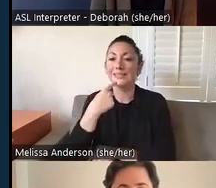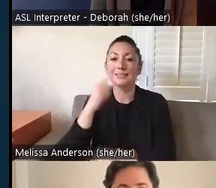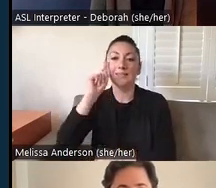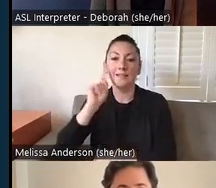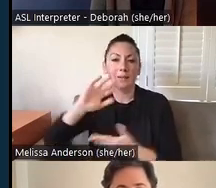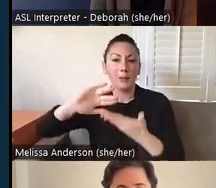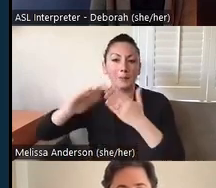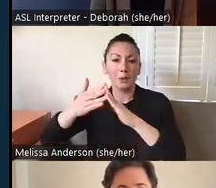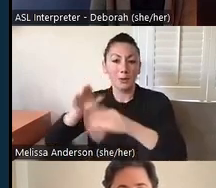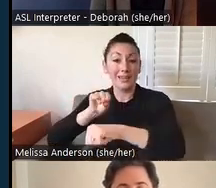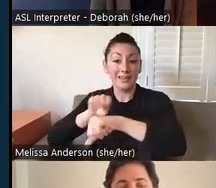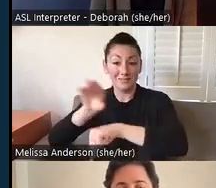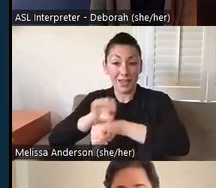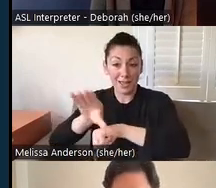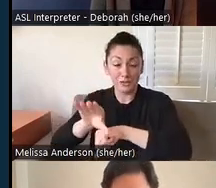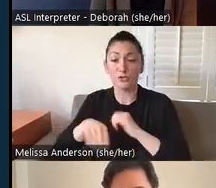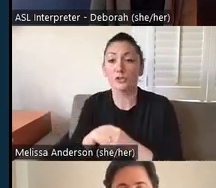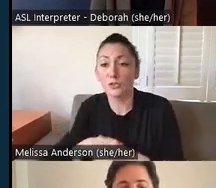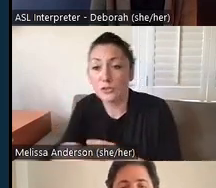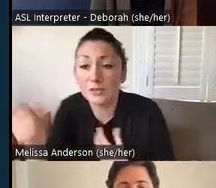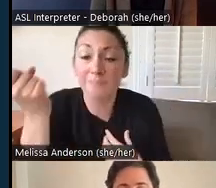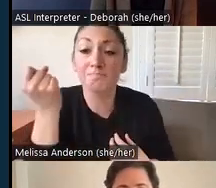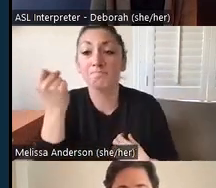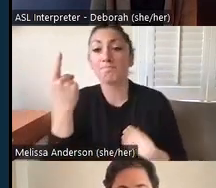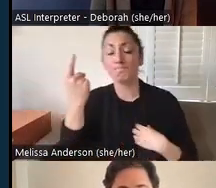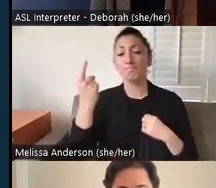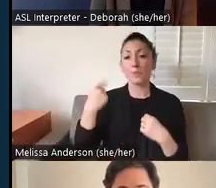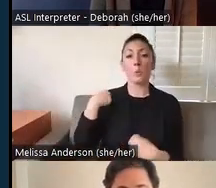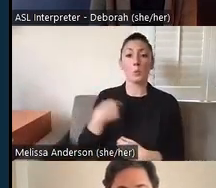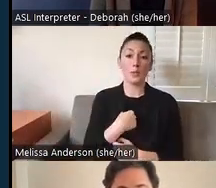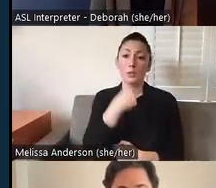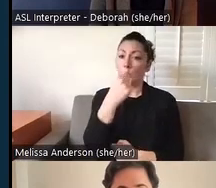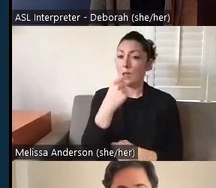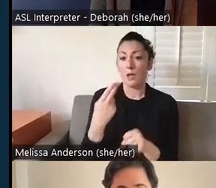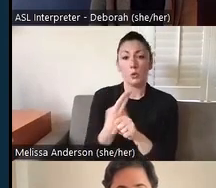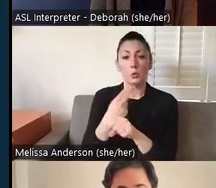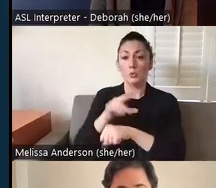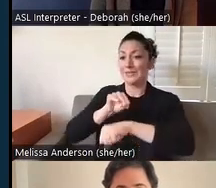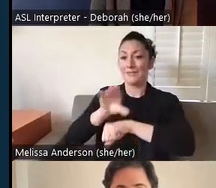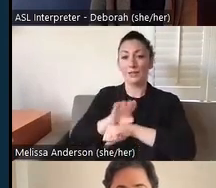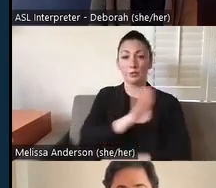The next box you'll see, says Deaf community advisors.